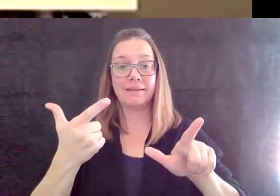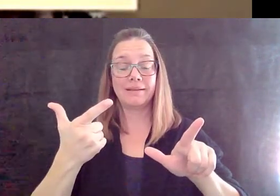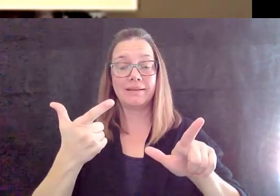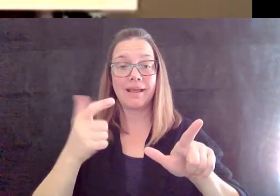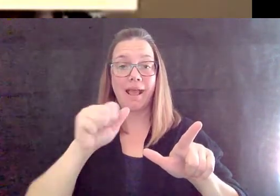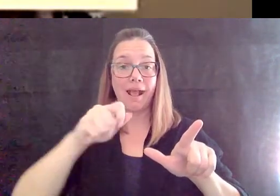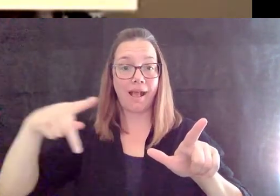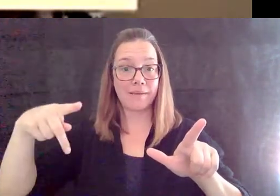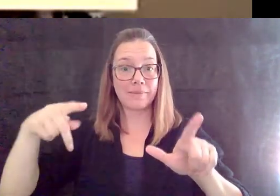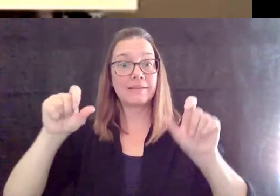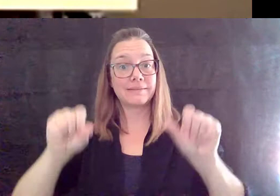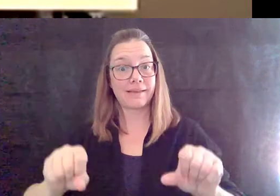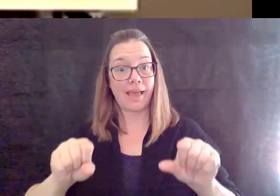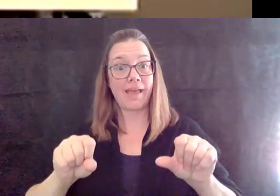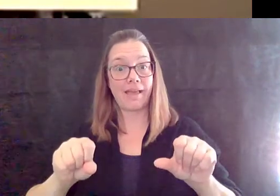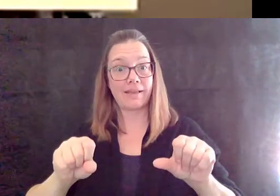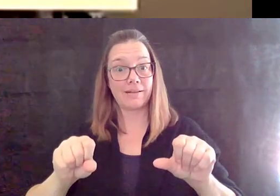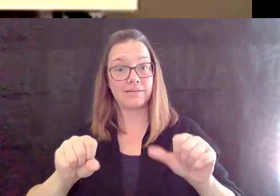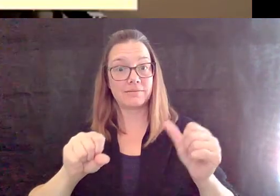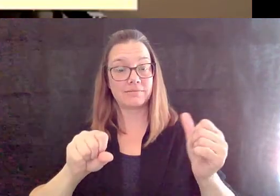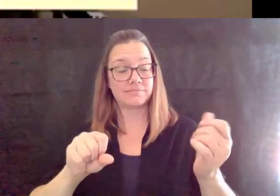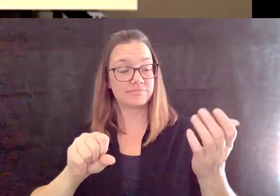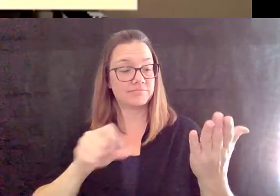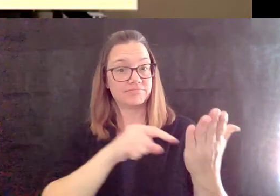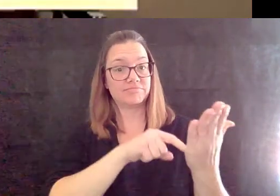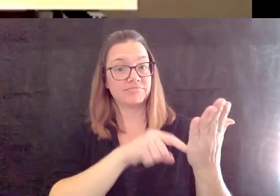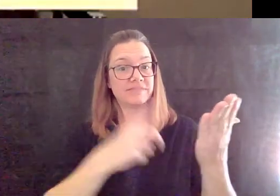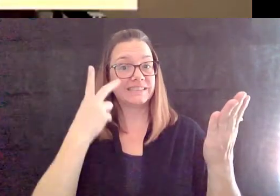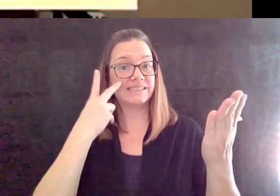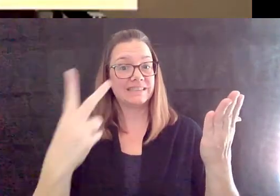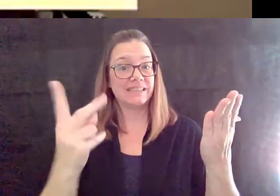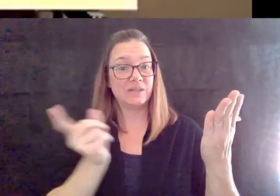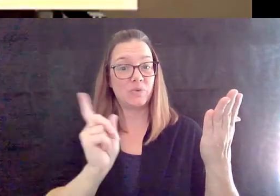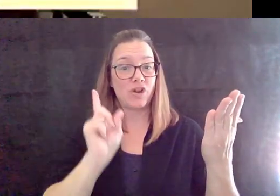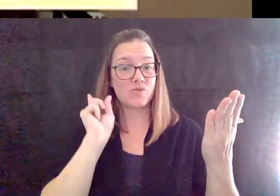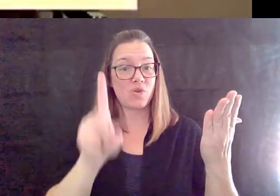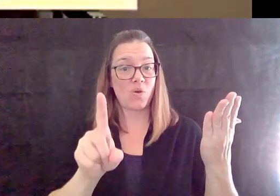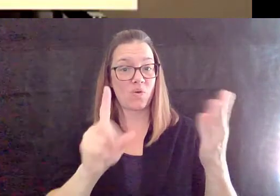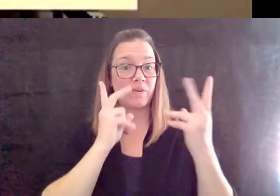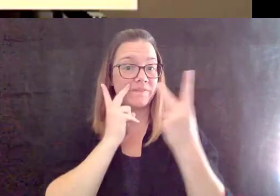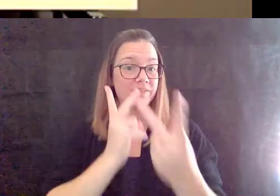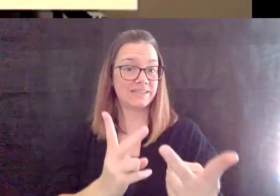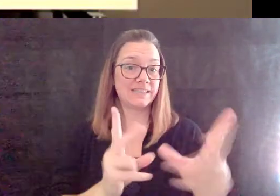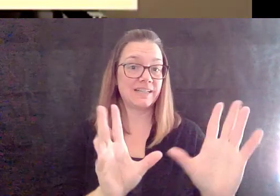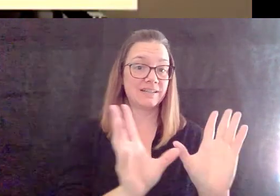and get directions to their visit with their psychiatrist or therapist.